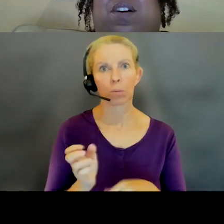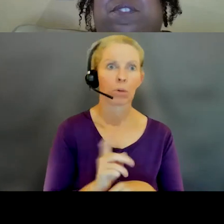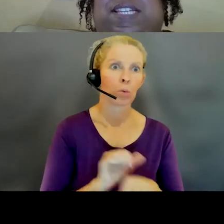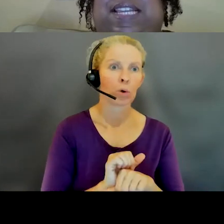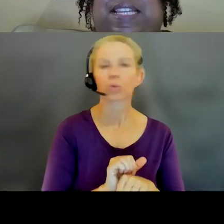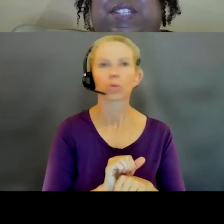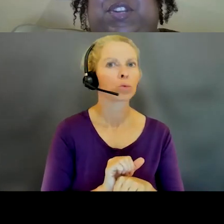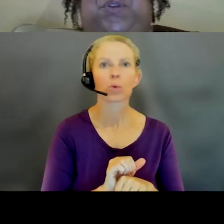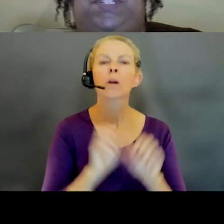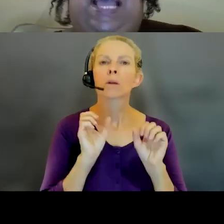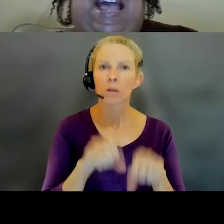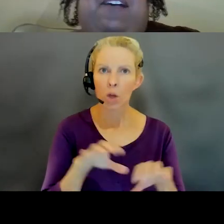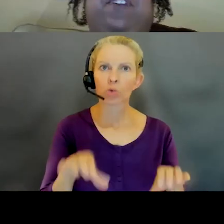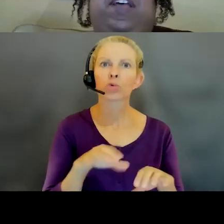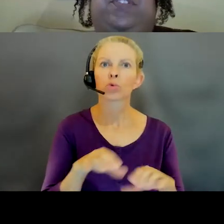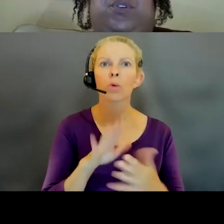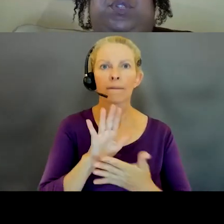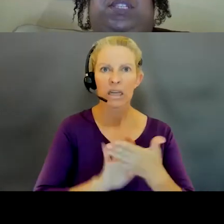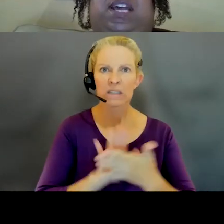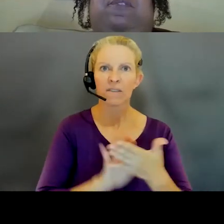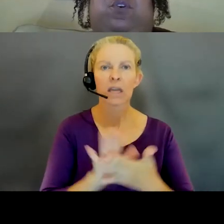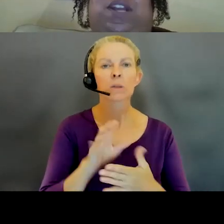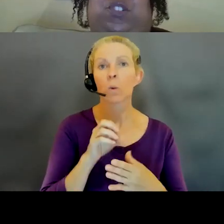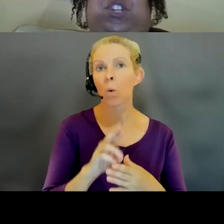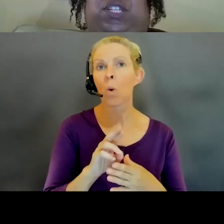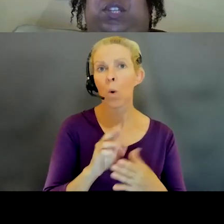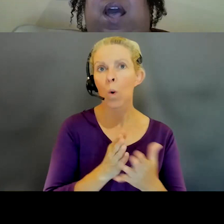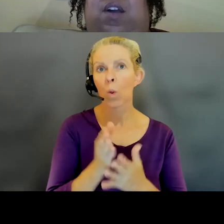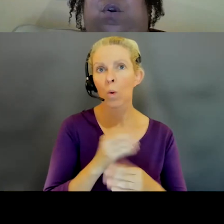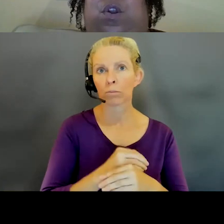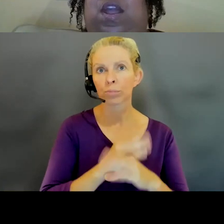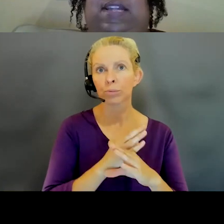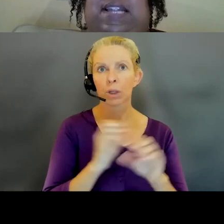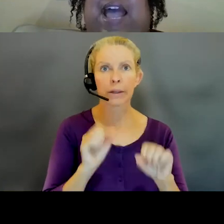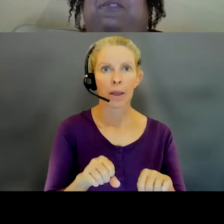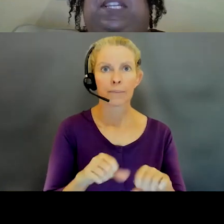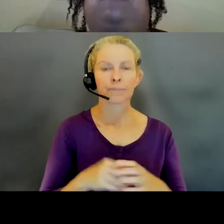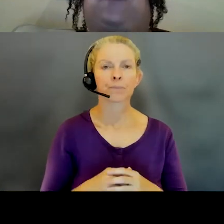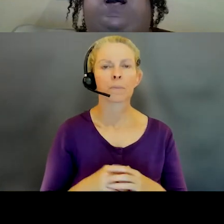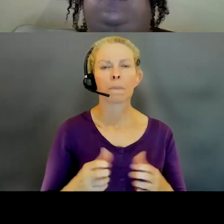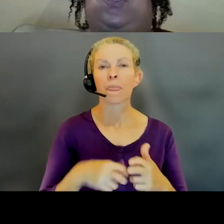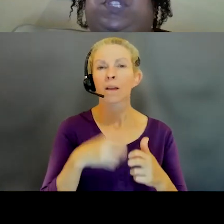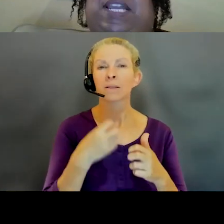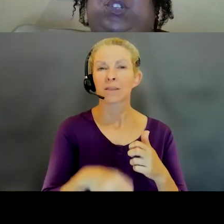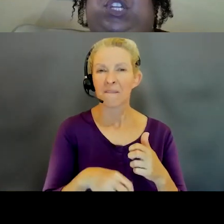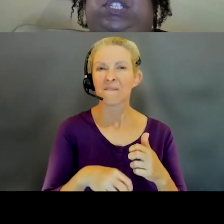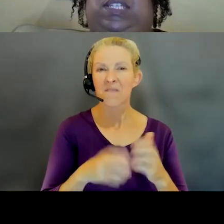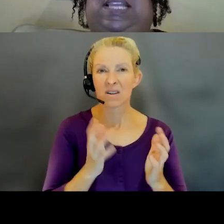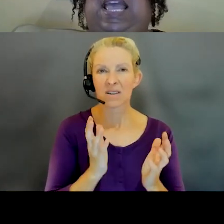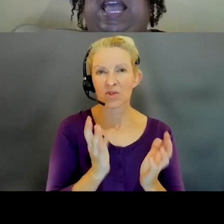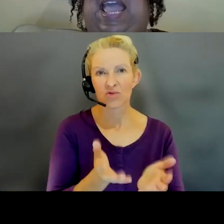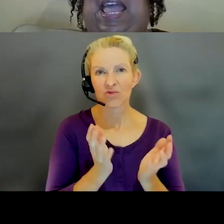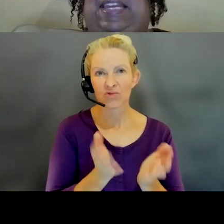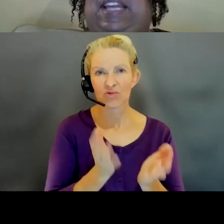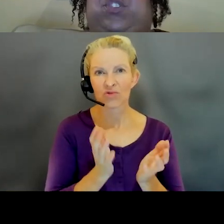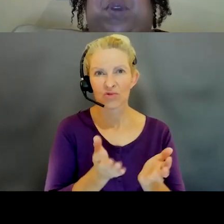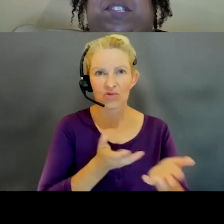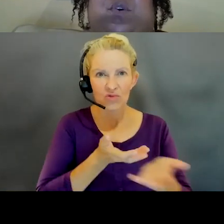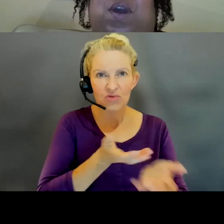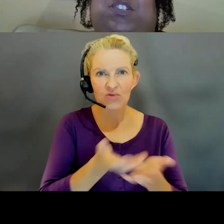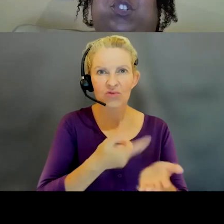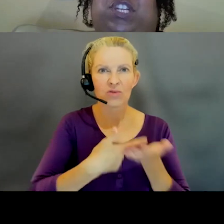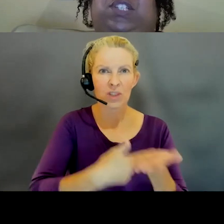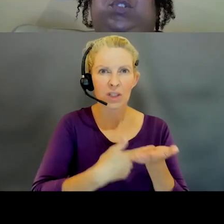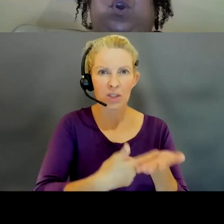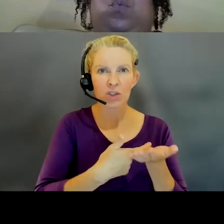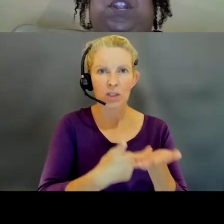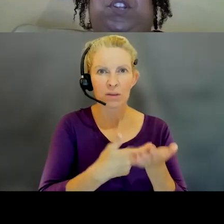often easier to have those tough question -- have tough conversations and address questions when